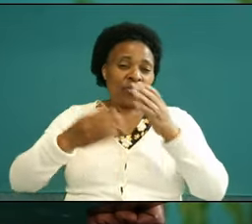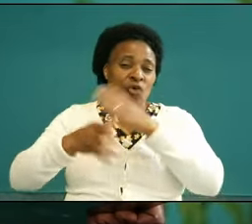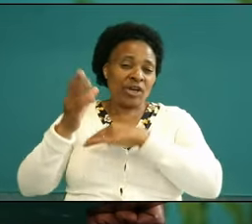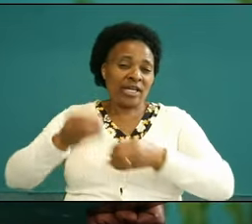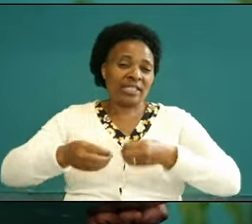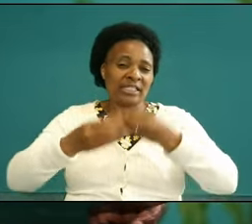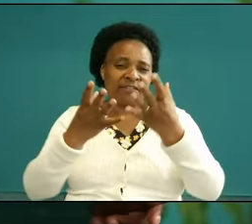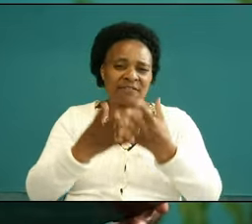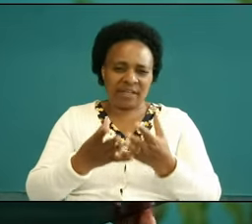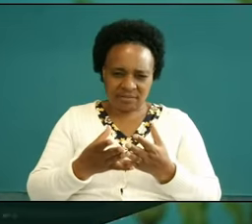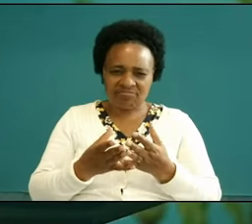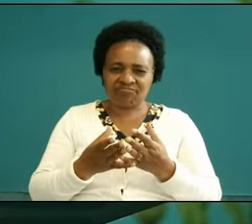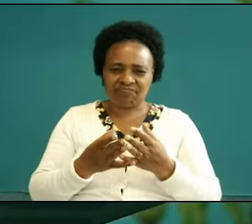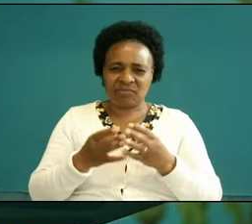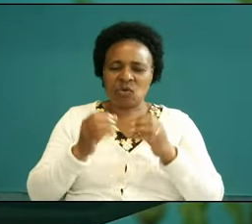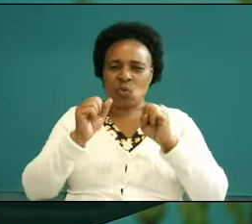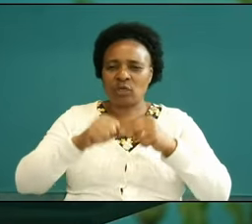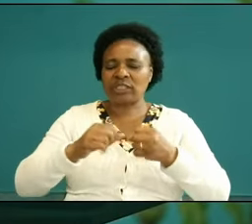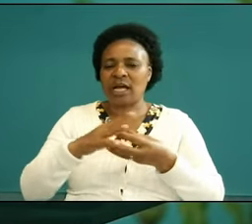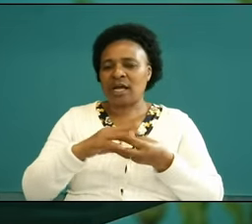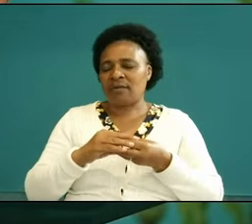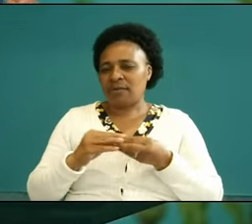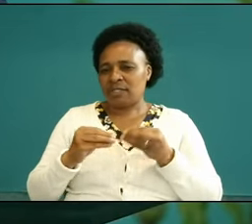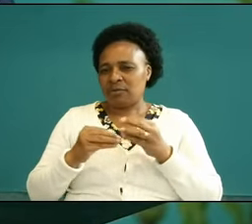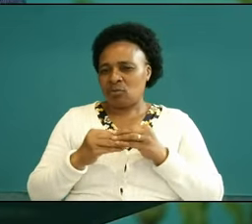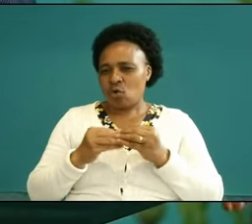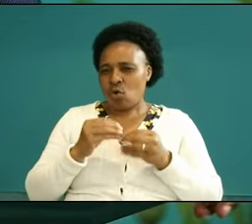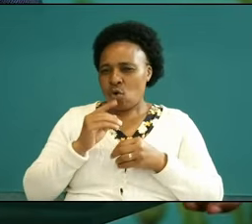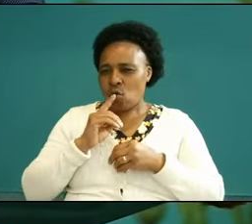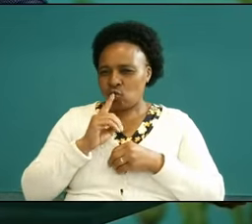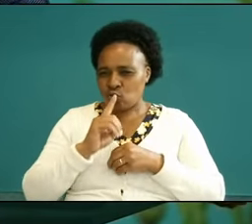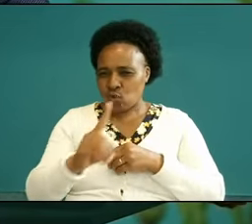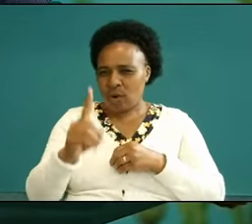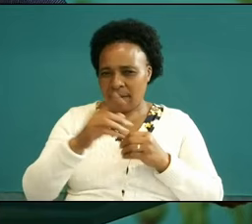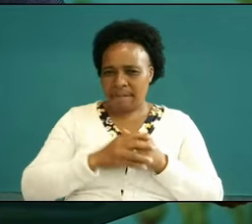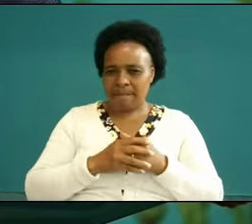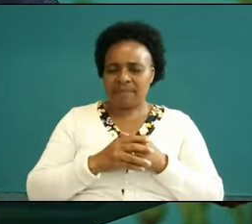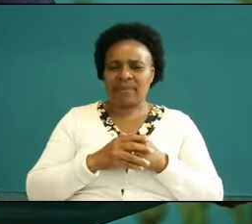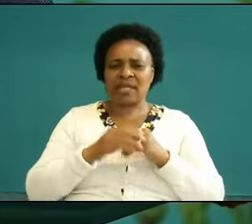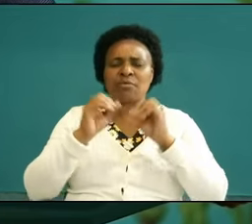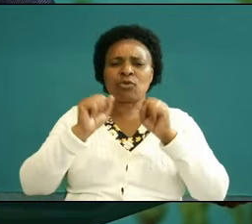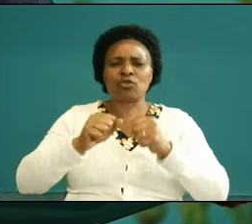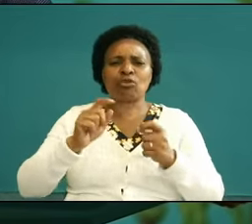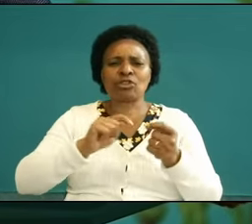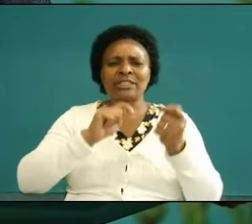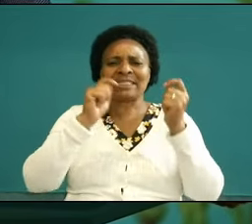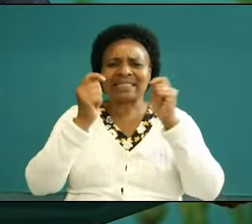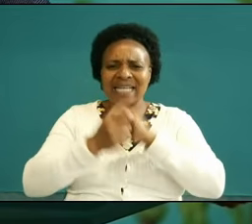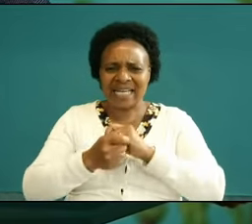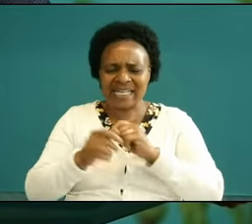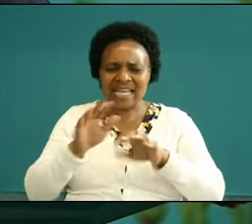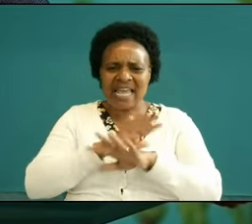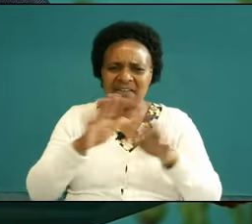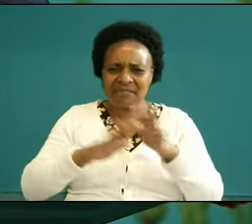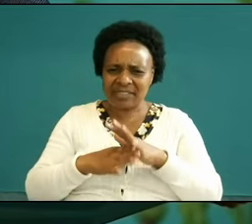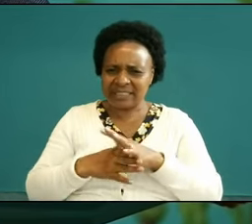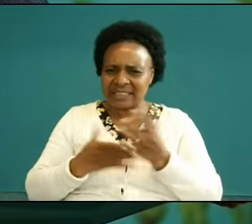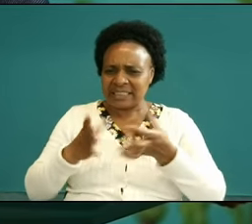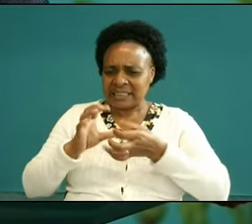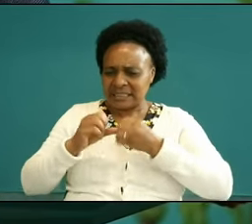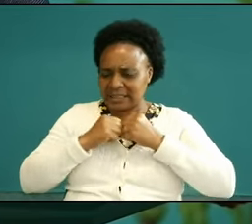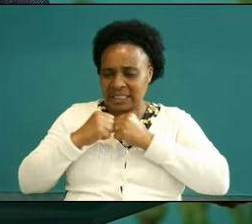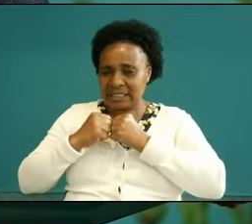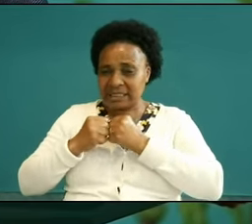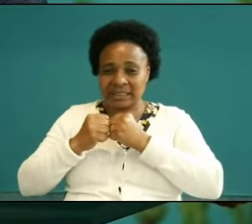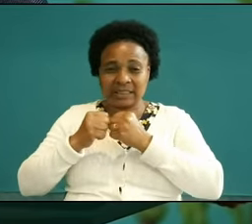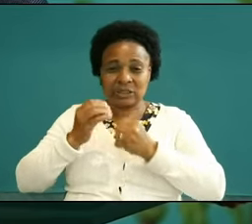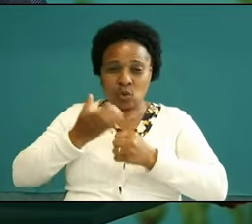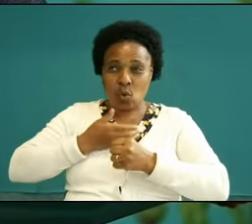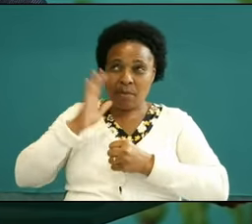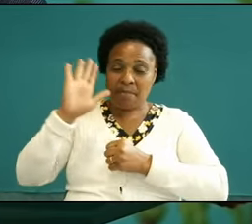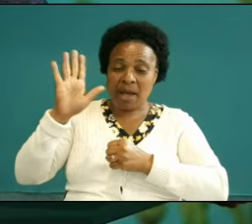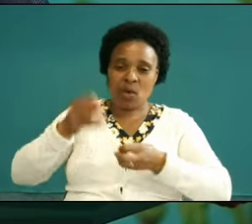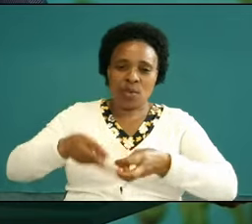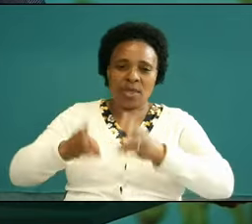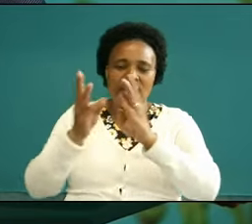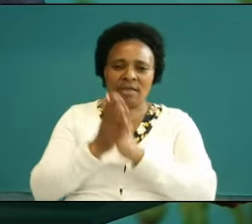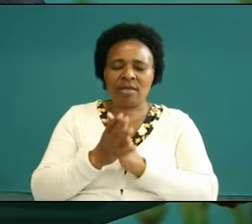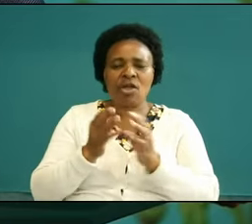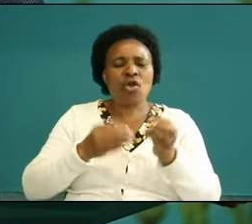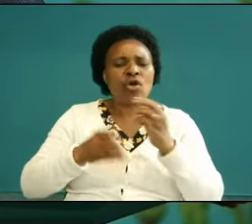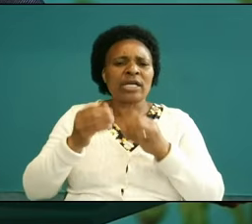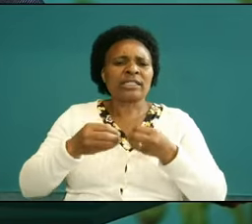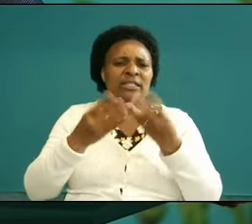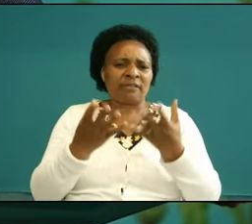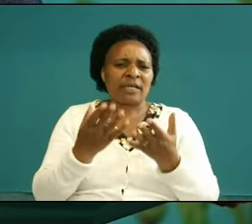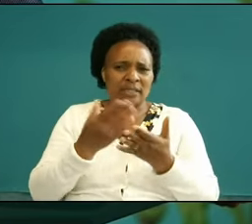a pu weapon that is able to turn every tide that comes your way God has given us a weapon that if